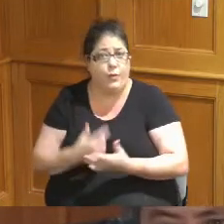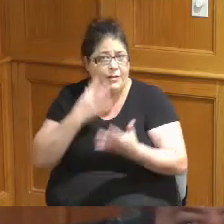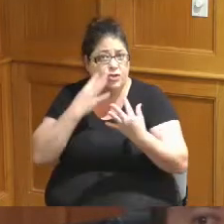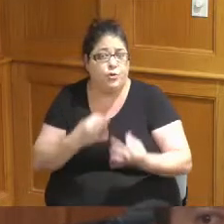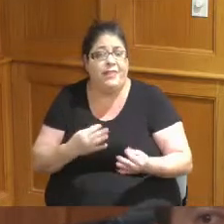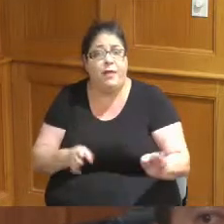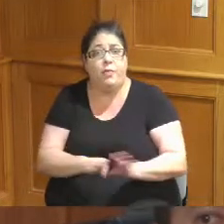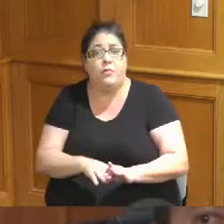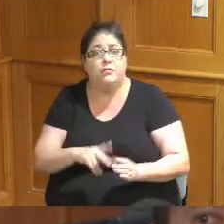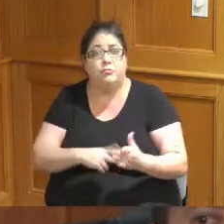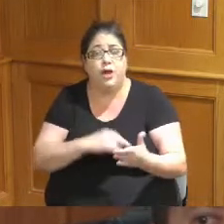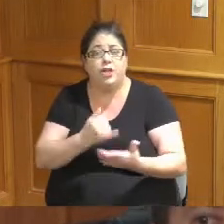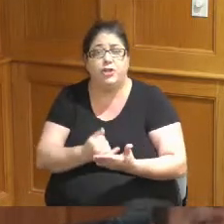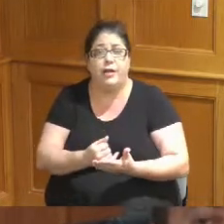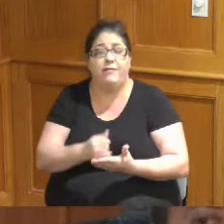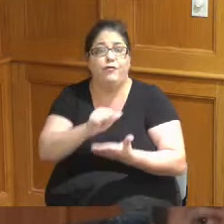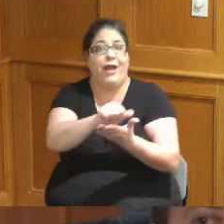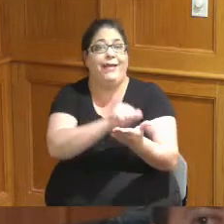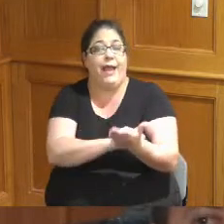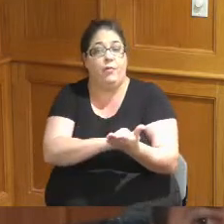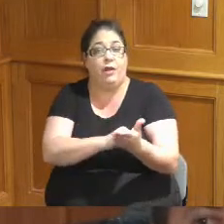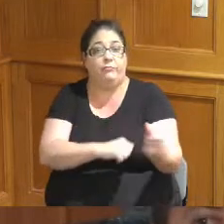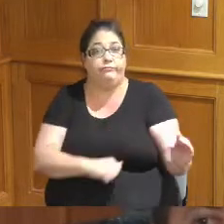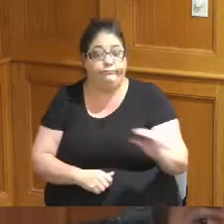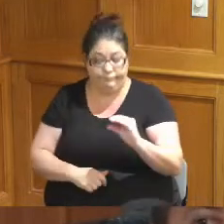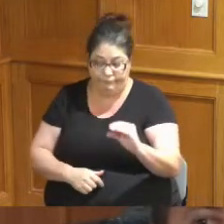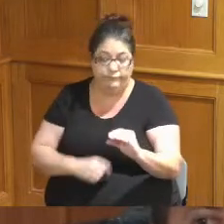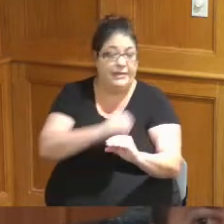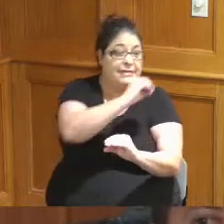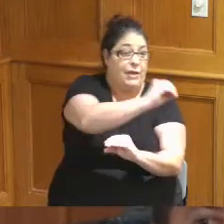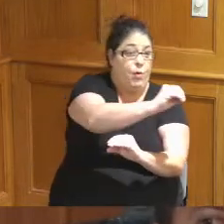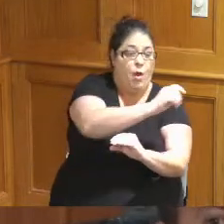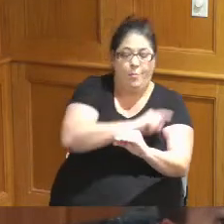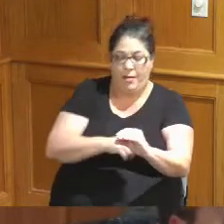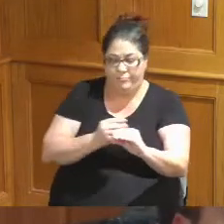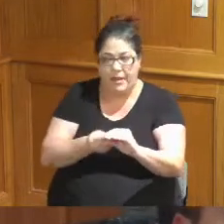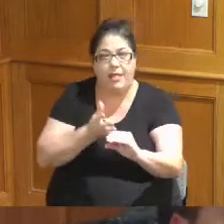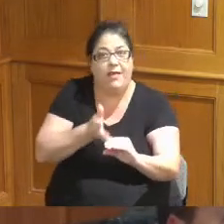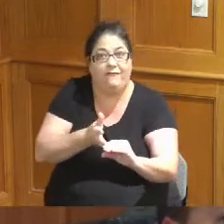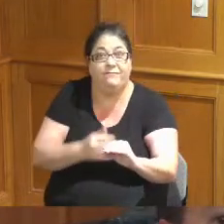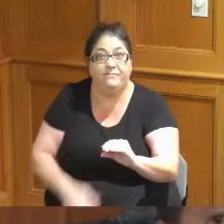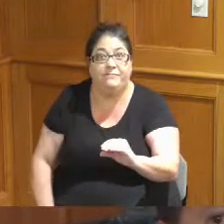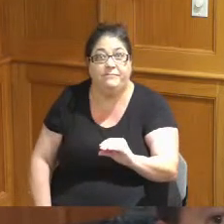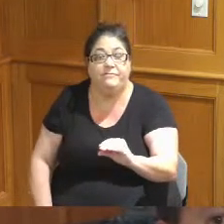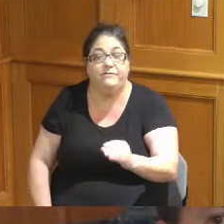out the project as sort of an accounting practice and zero out the project so this really is just to